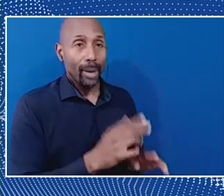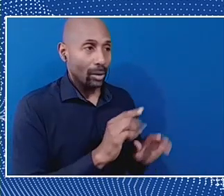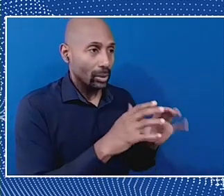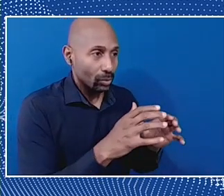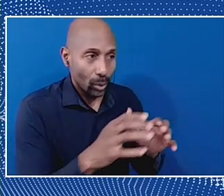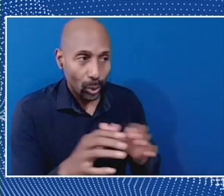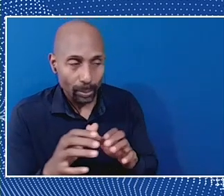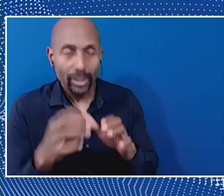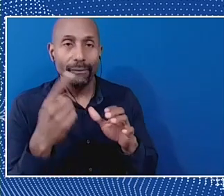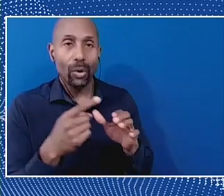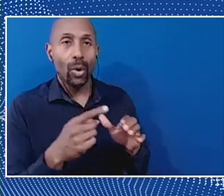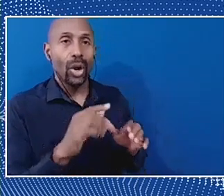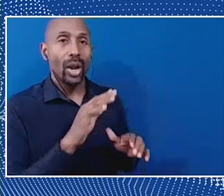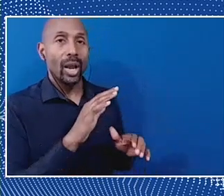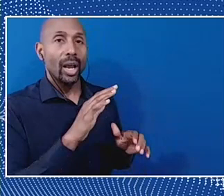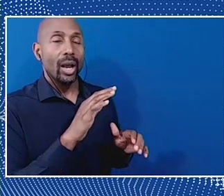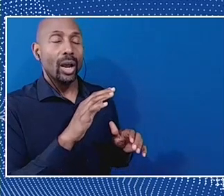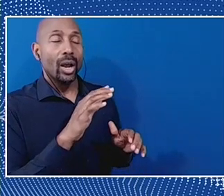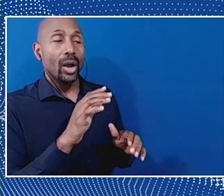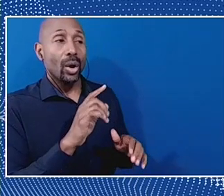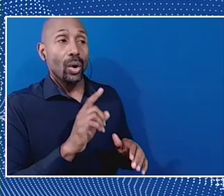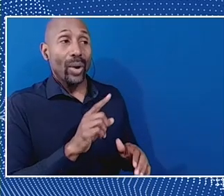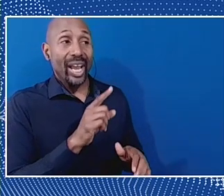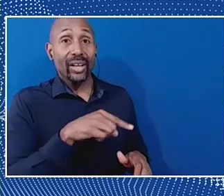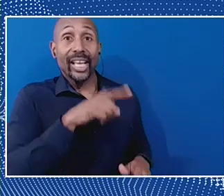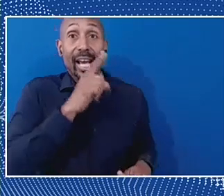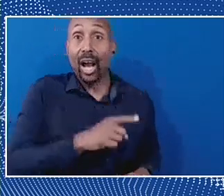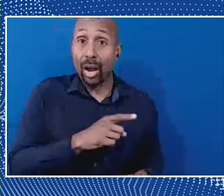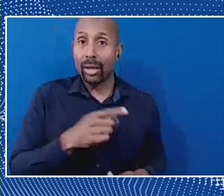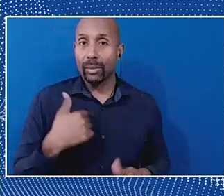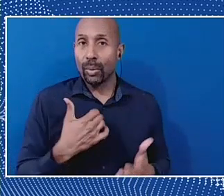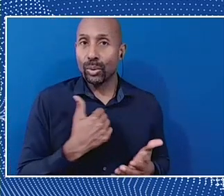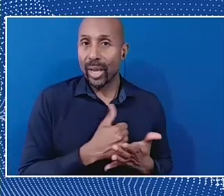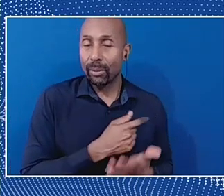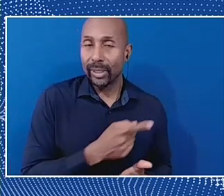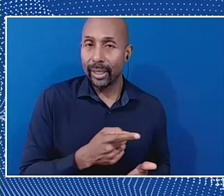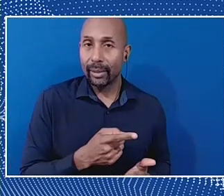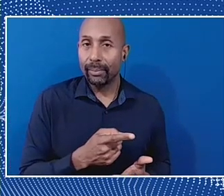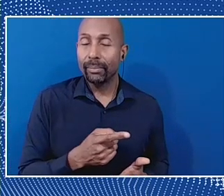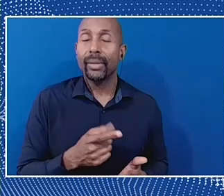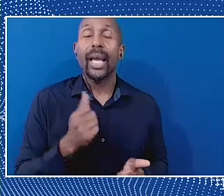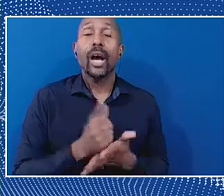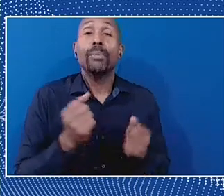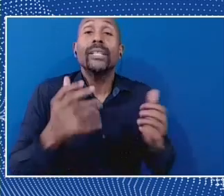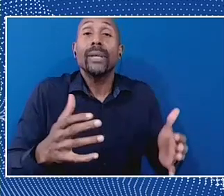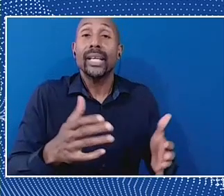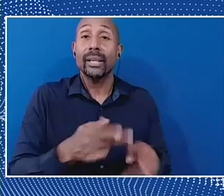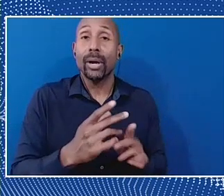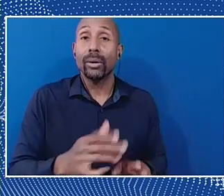help them. And we want to help as many borrowers as possible as quickly as we can. And so while we talked about the